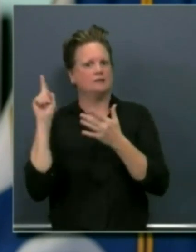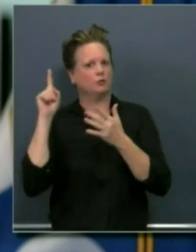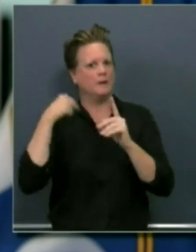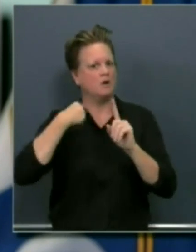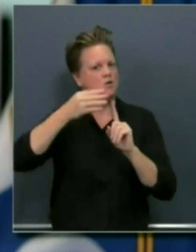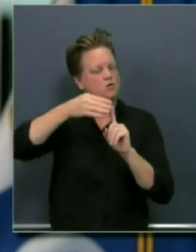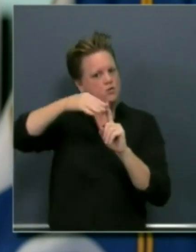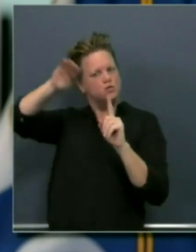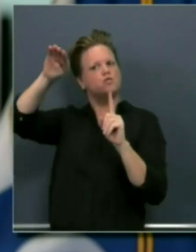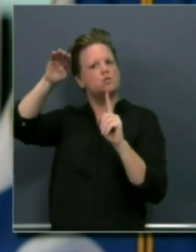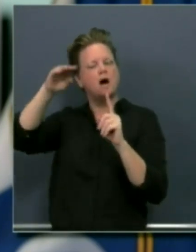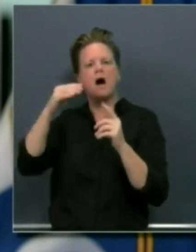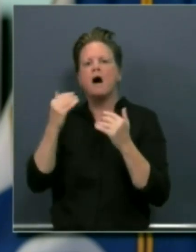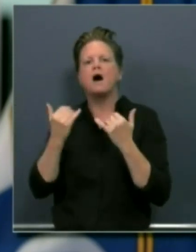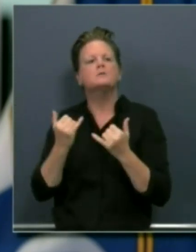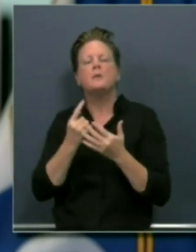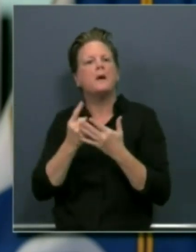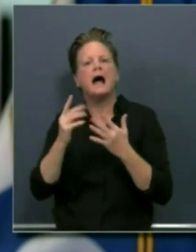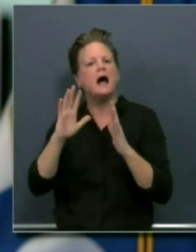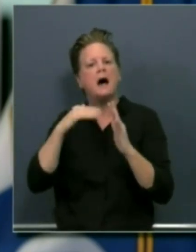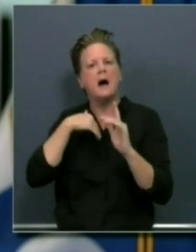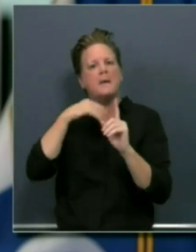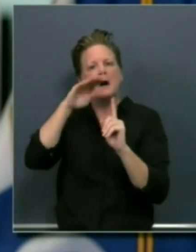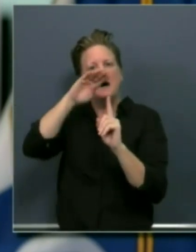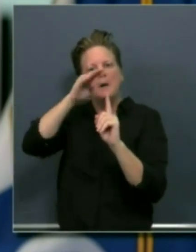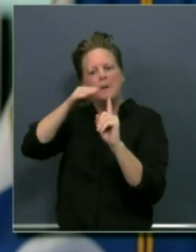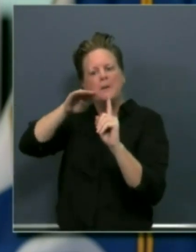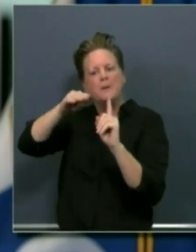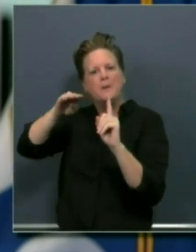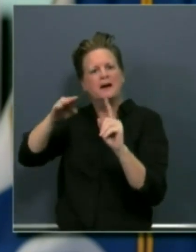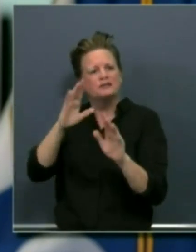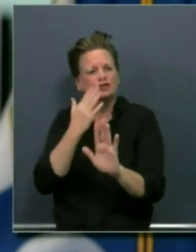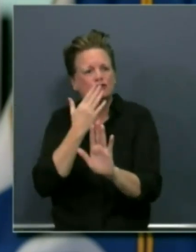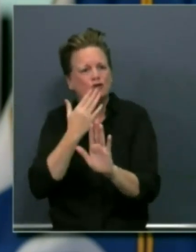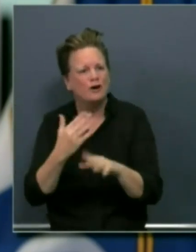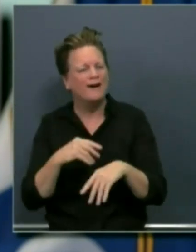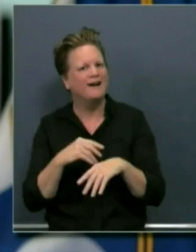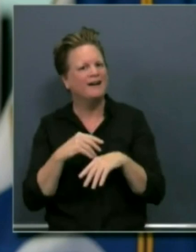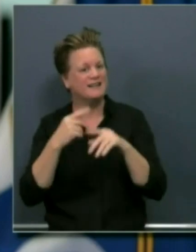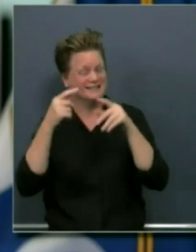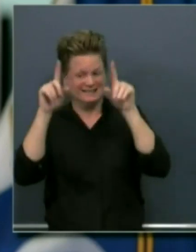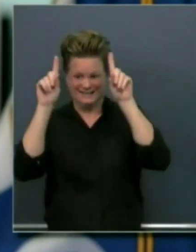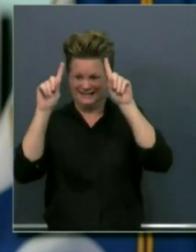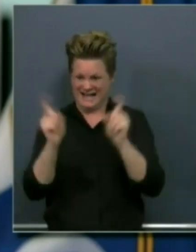TODAY BUT WE SAW THOSE NUMBERS LAST WEEK INCREASE AND CONTINUING TO SEE THE POSITIVE